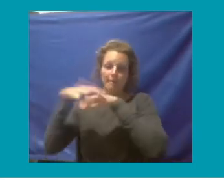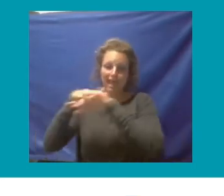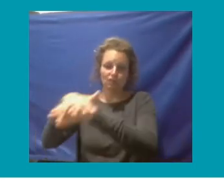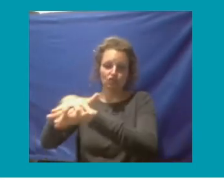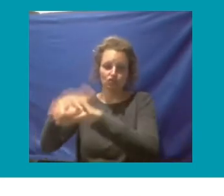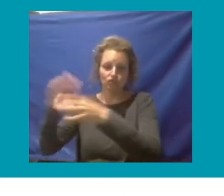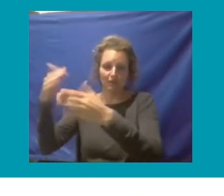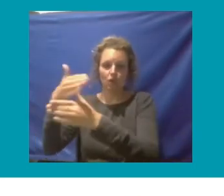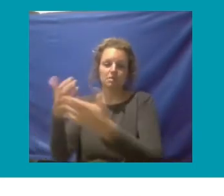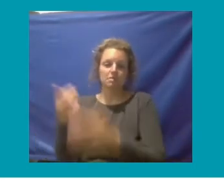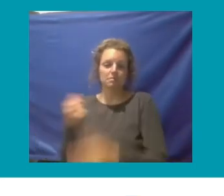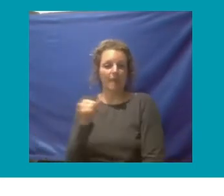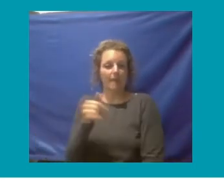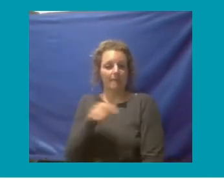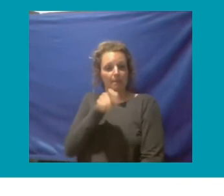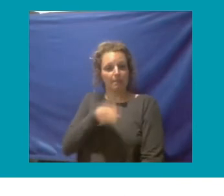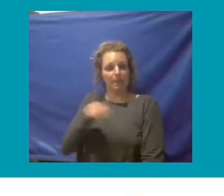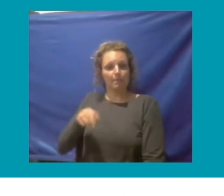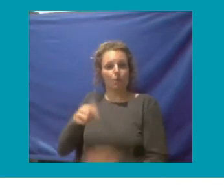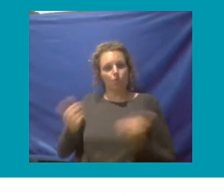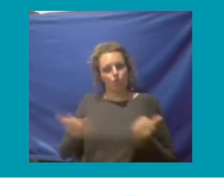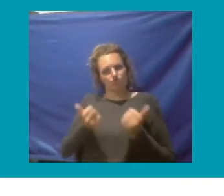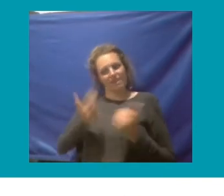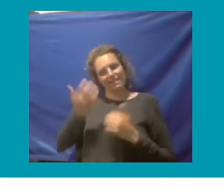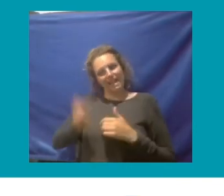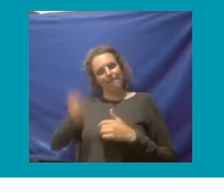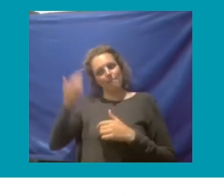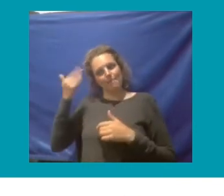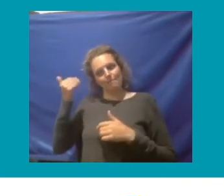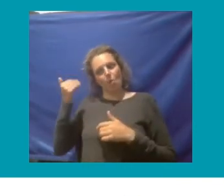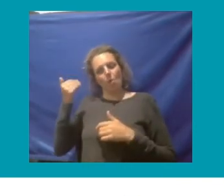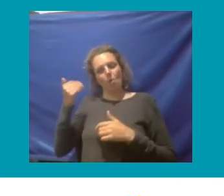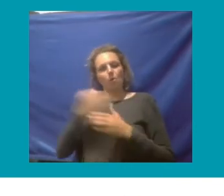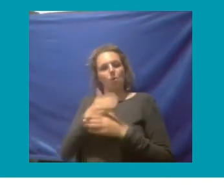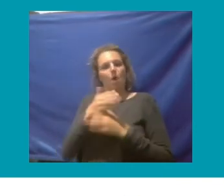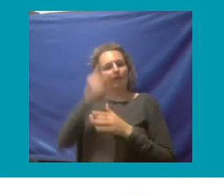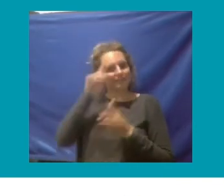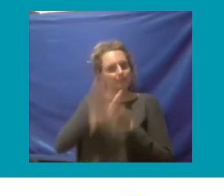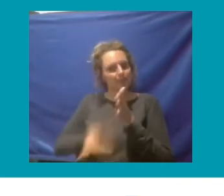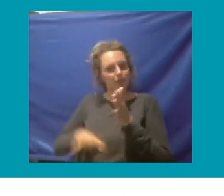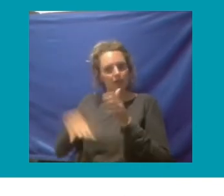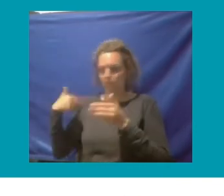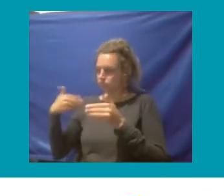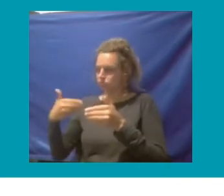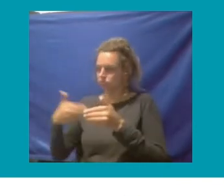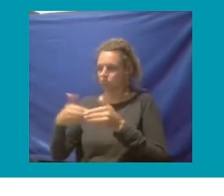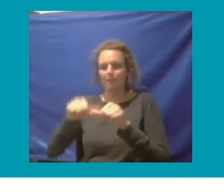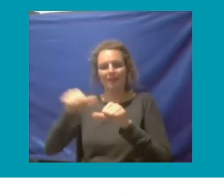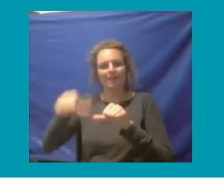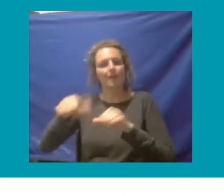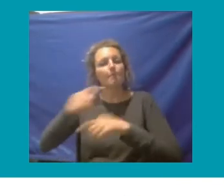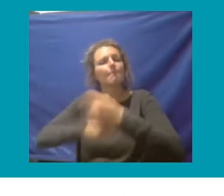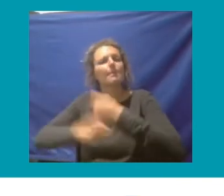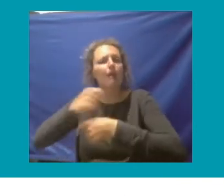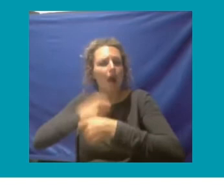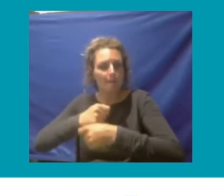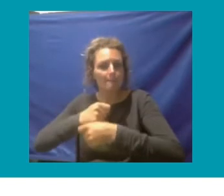experience but have then become disabled. You know, a lot of our candidates have degrees, but then face the barriers that they